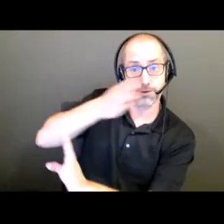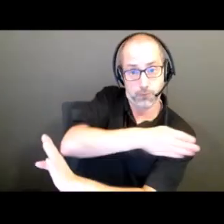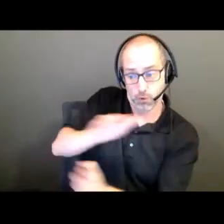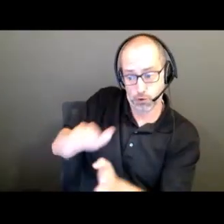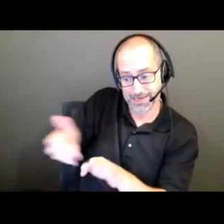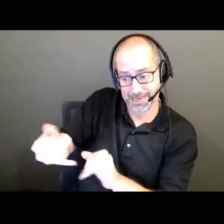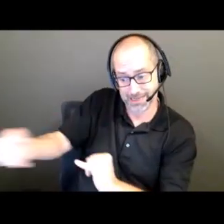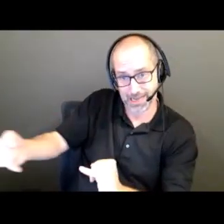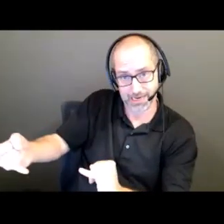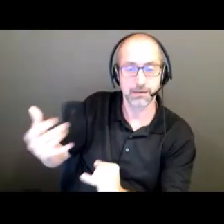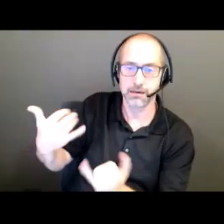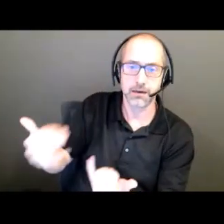take longer to receive your results.